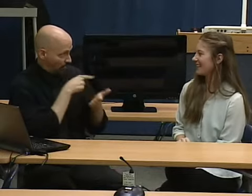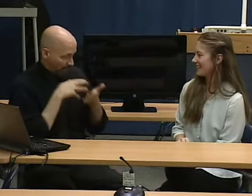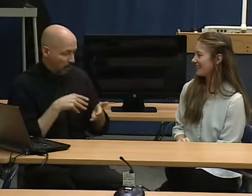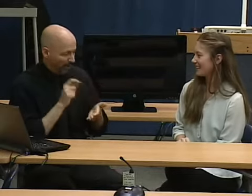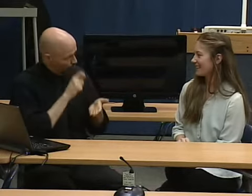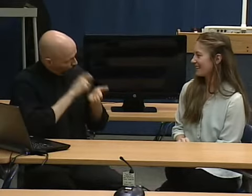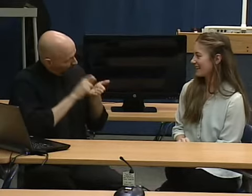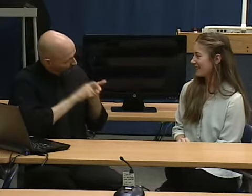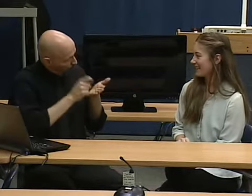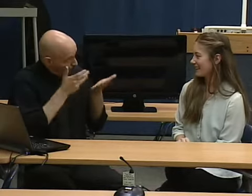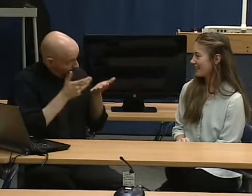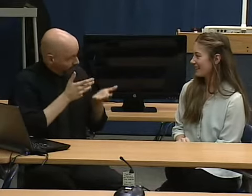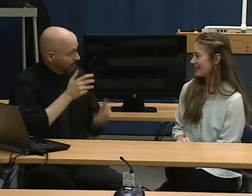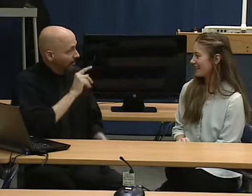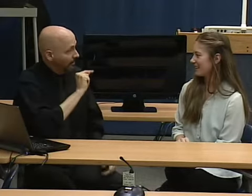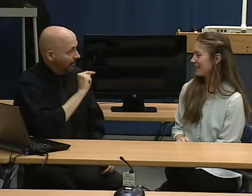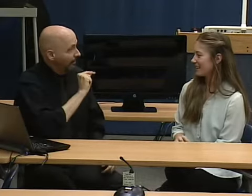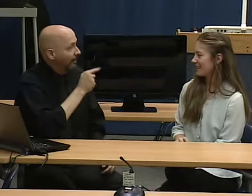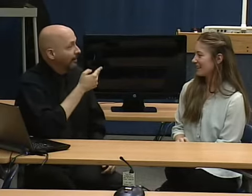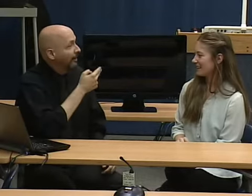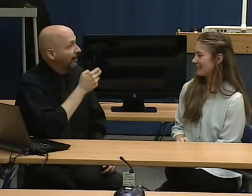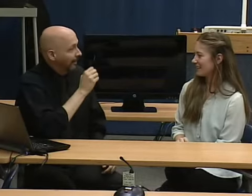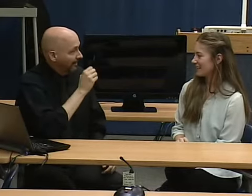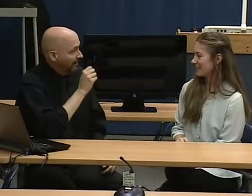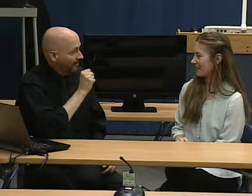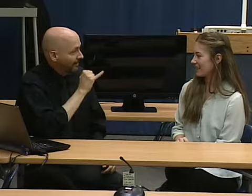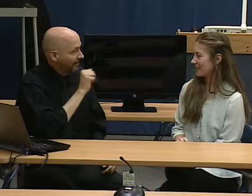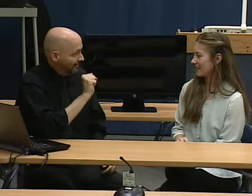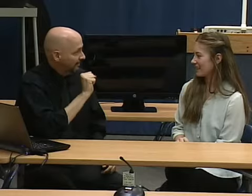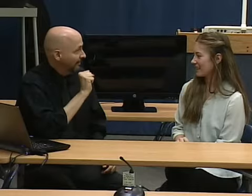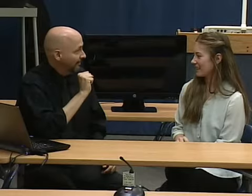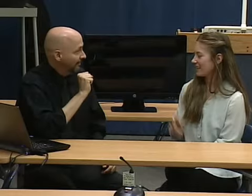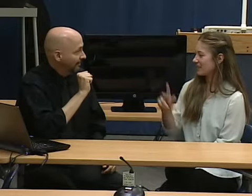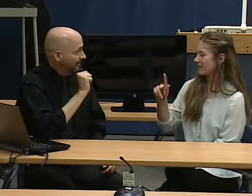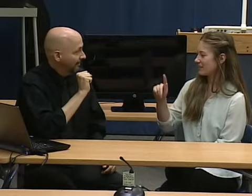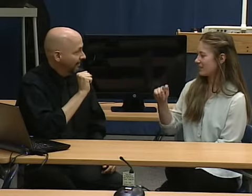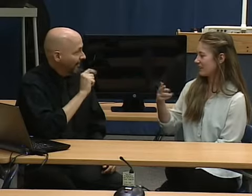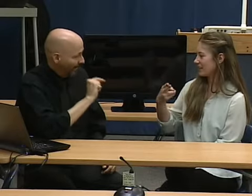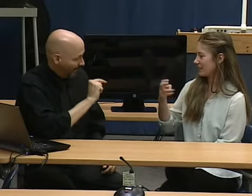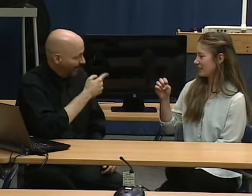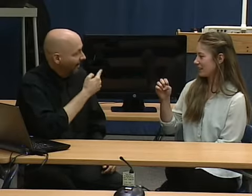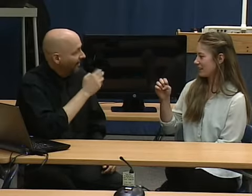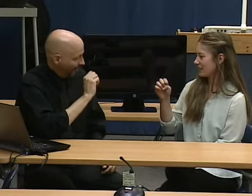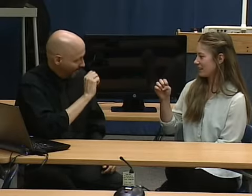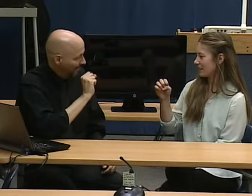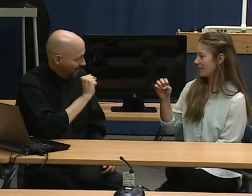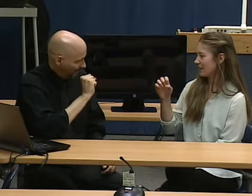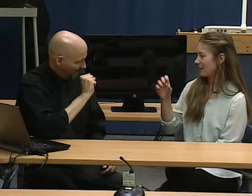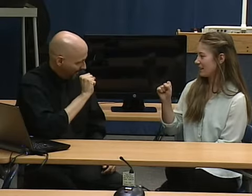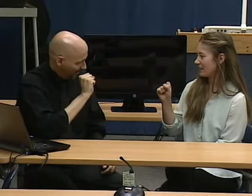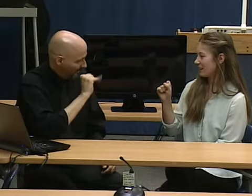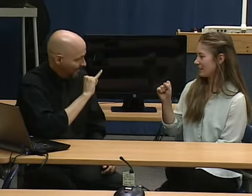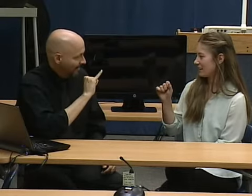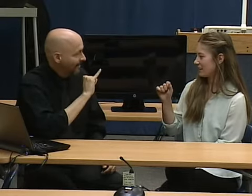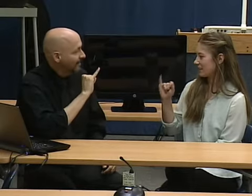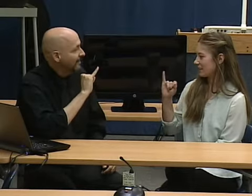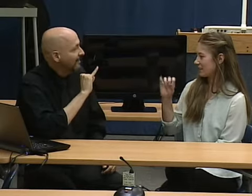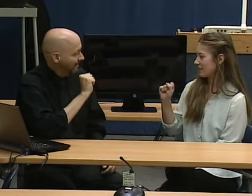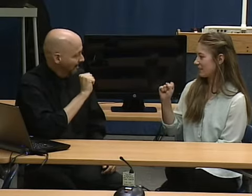for class you might study and write a what? T-H-E-S-I-S T-H-E...S-I-S